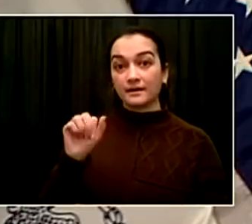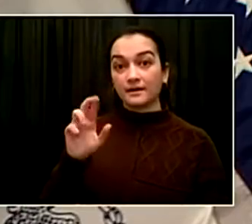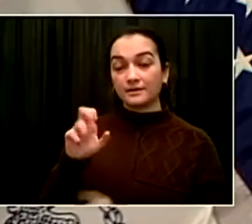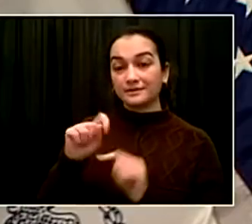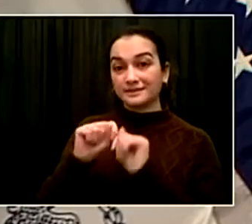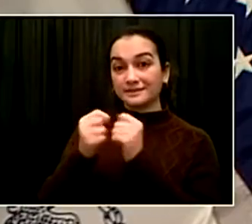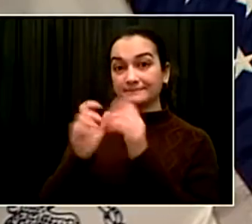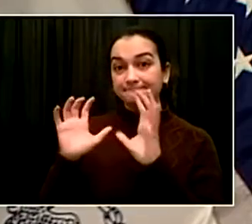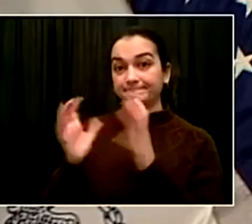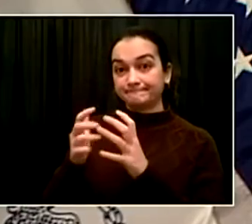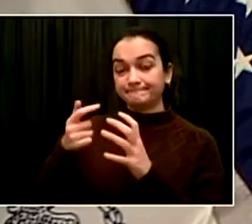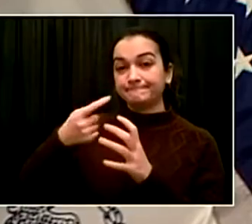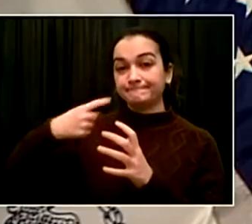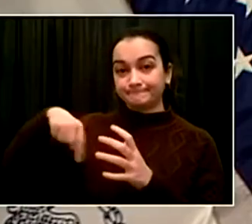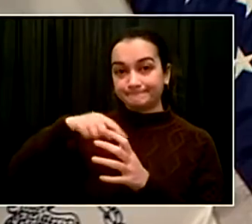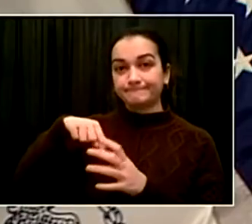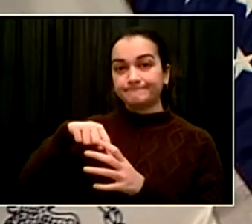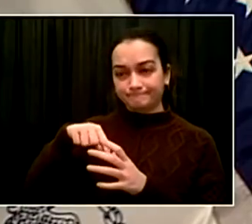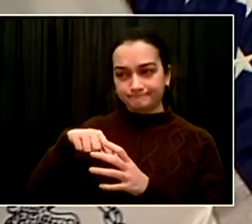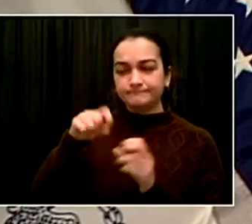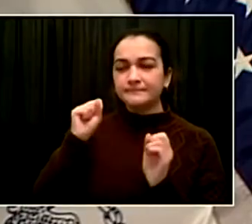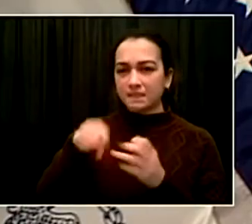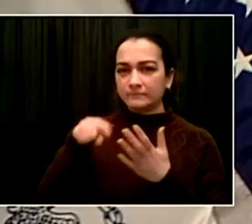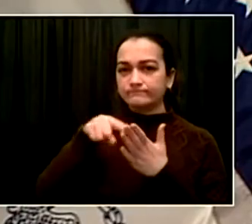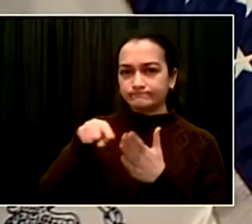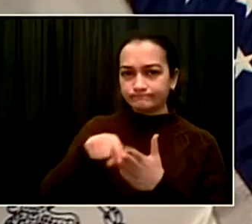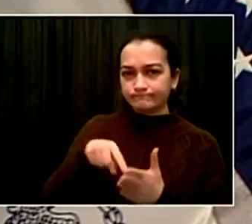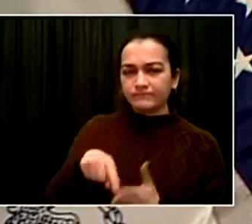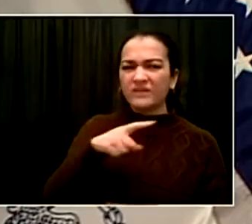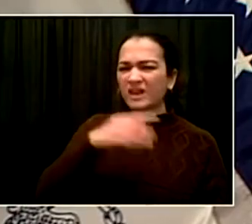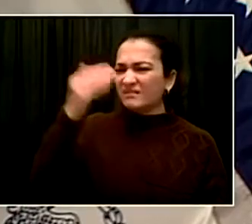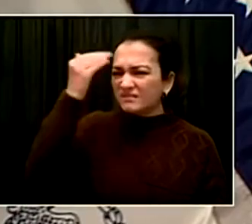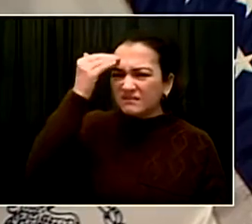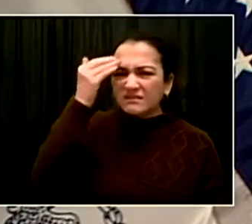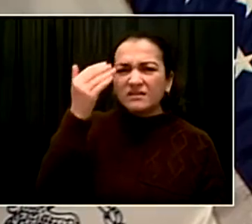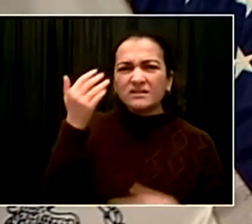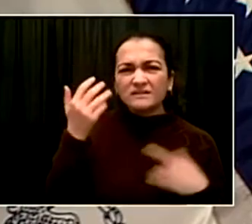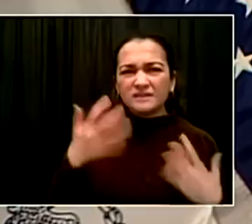I THINK THE HEALTHCARE